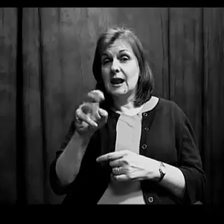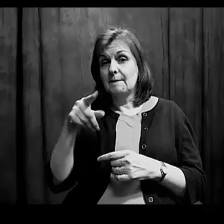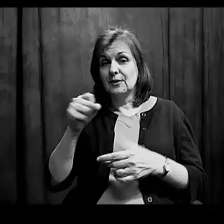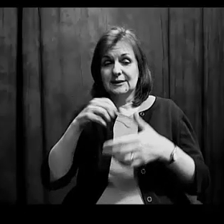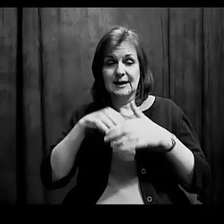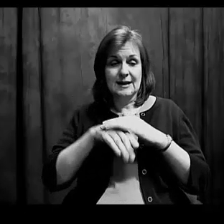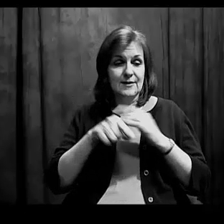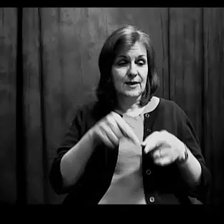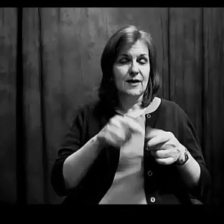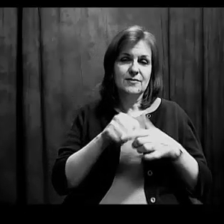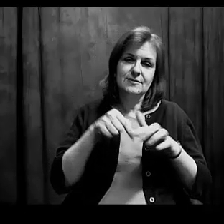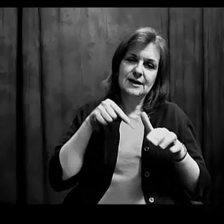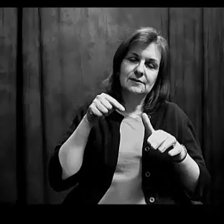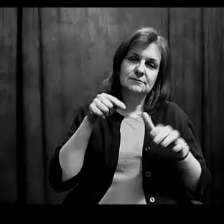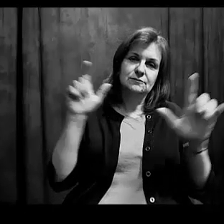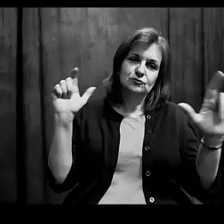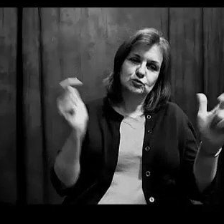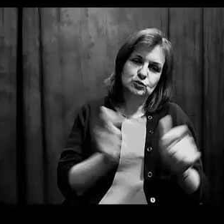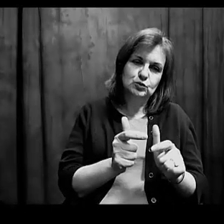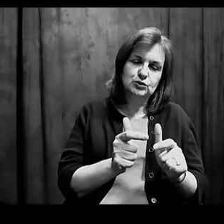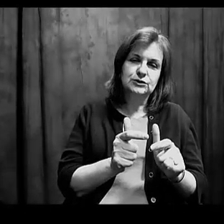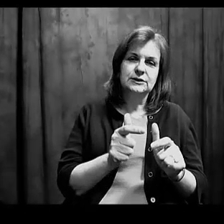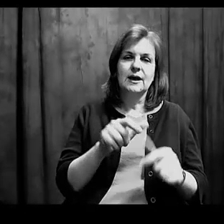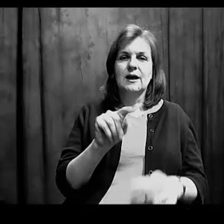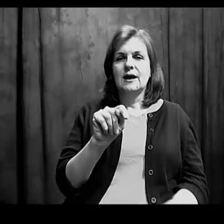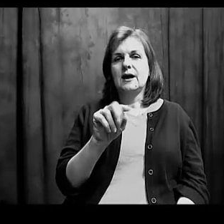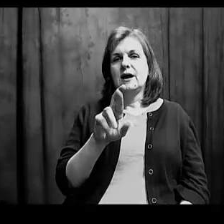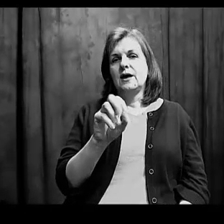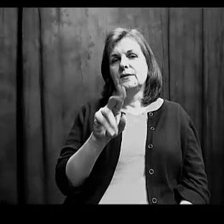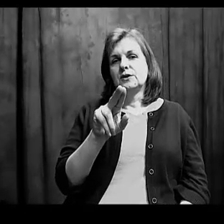the lake trout population in the great lakes so you see